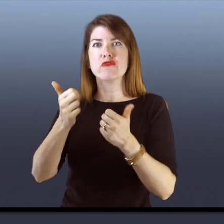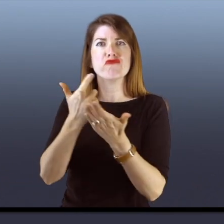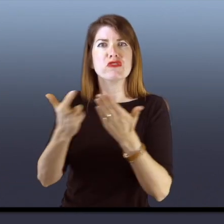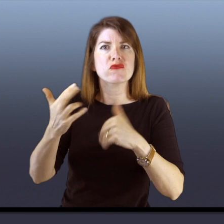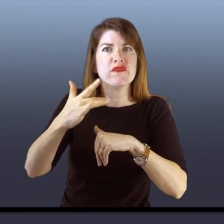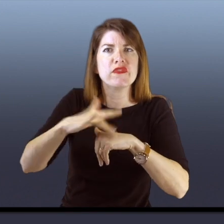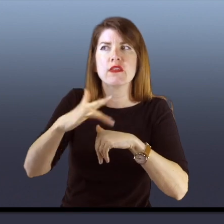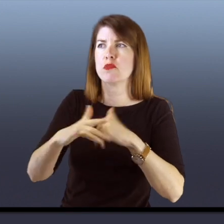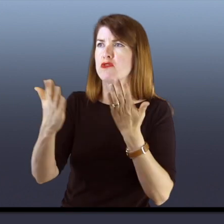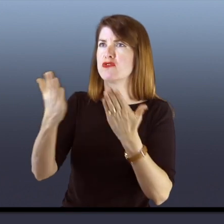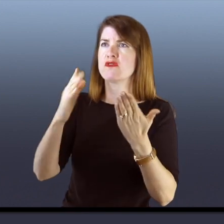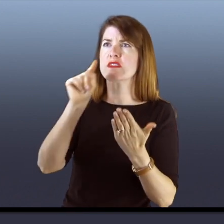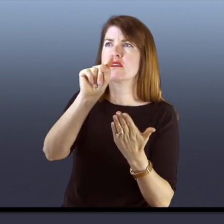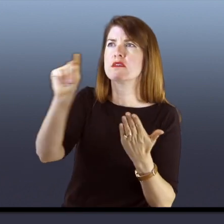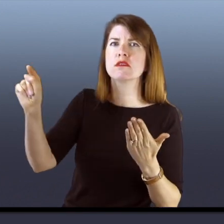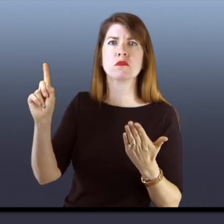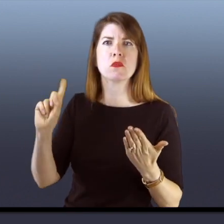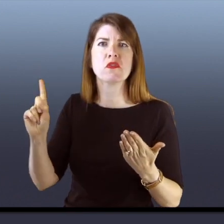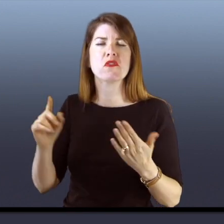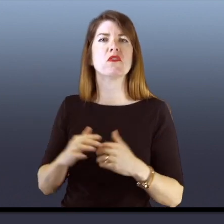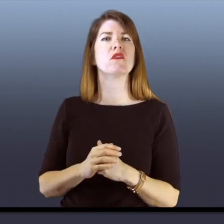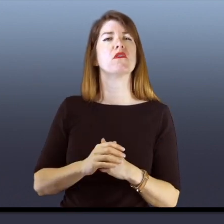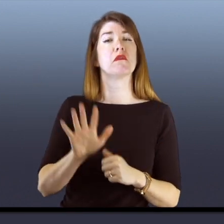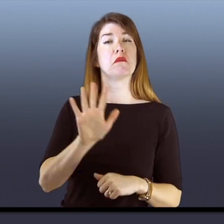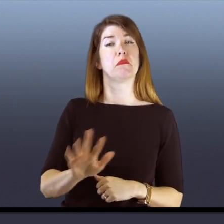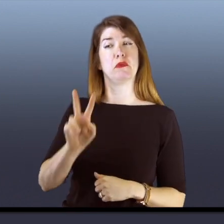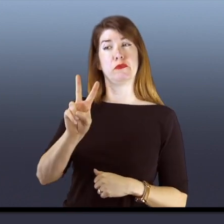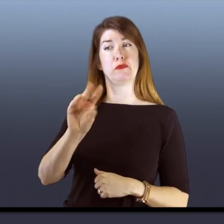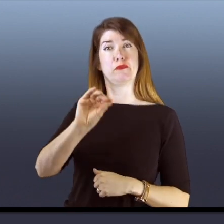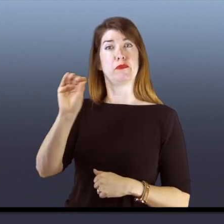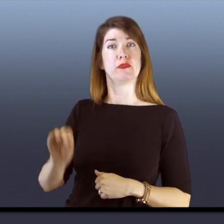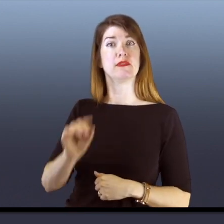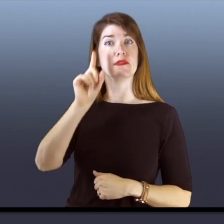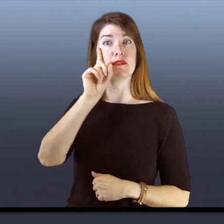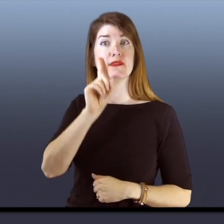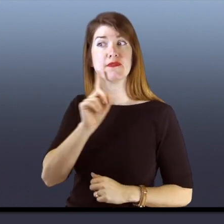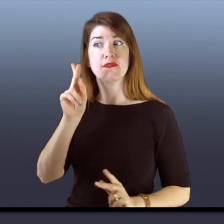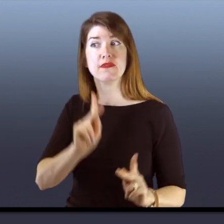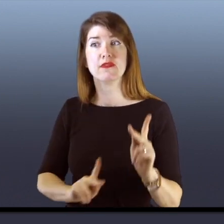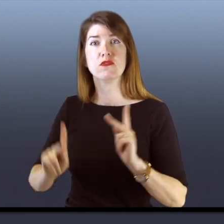About 2% of deaf individuals receive appropriate treatment for a mental illness.